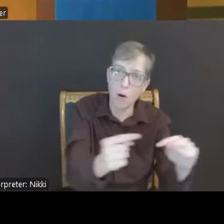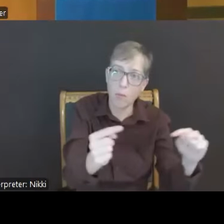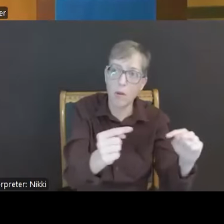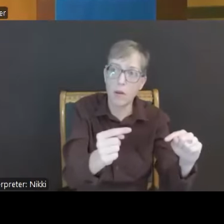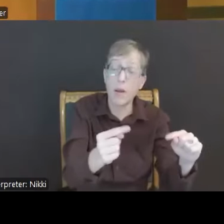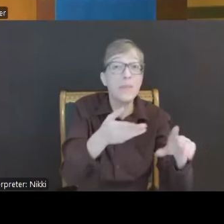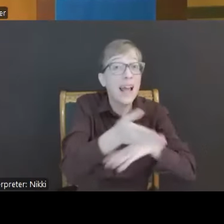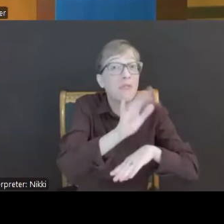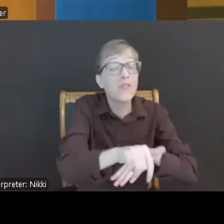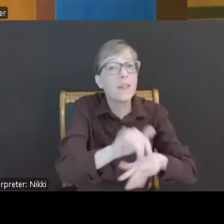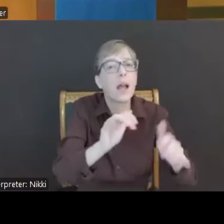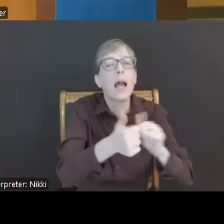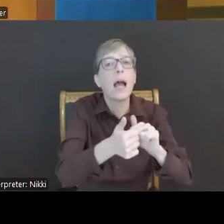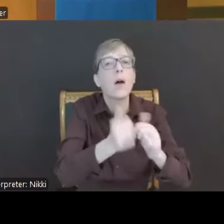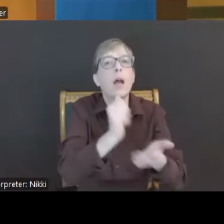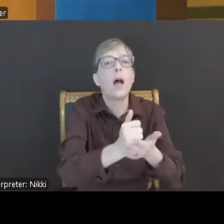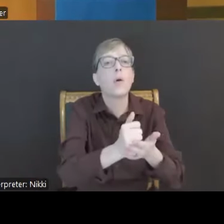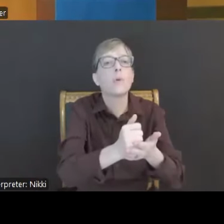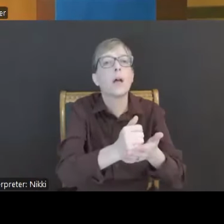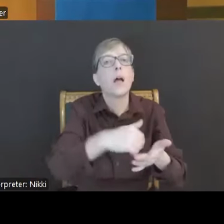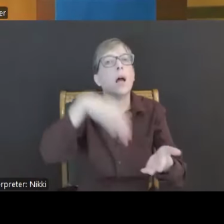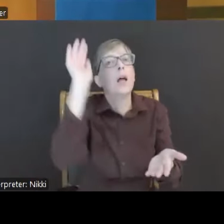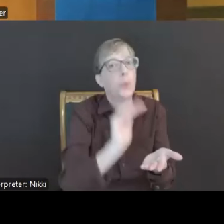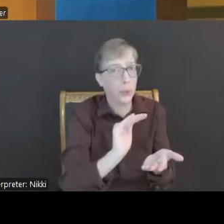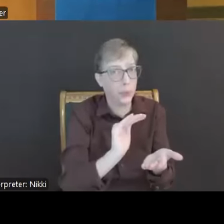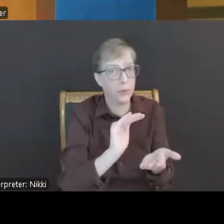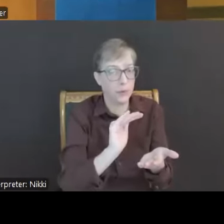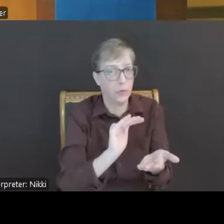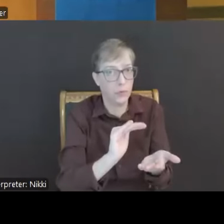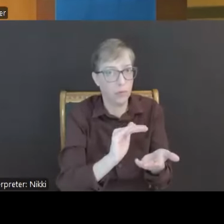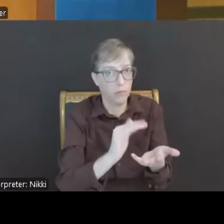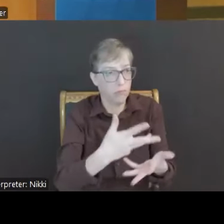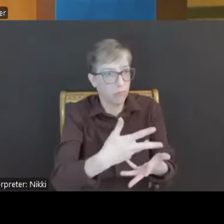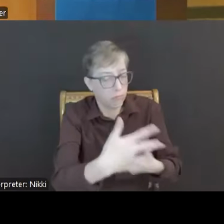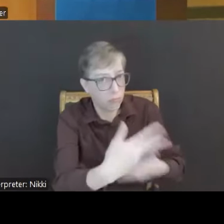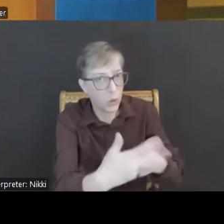don't lose that family to our service how do we engage and make sure that we're reducing that